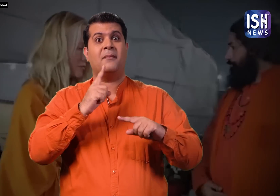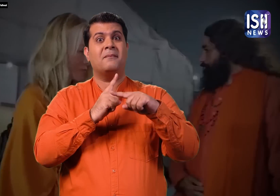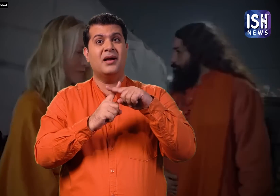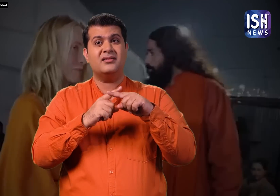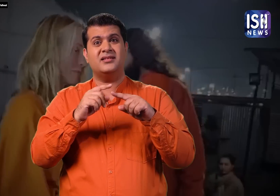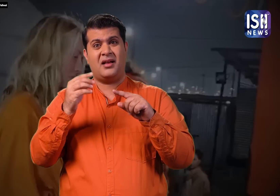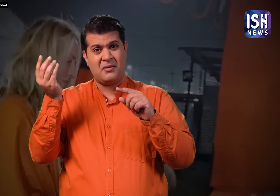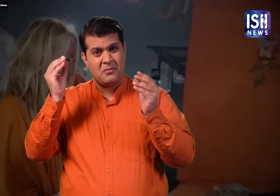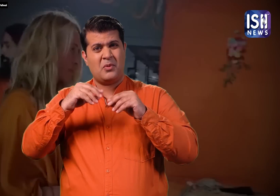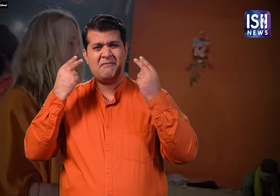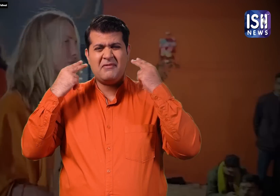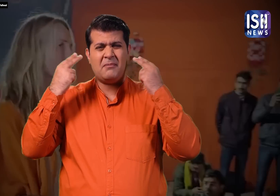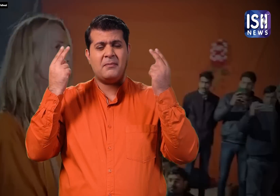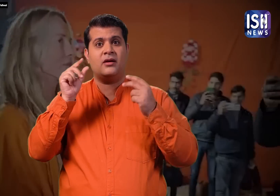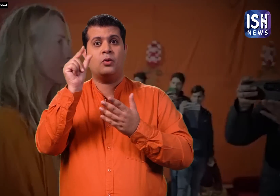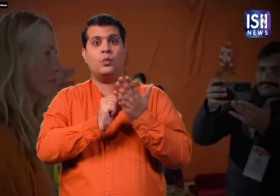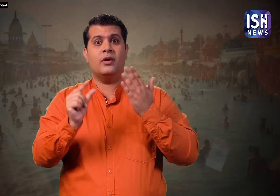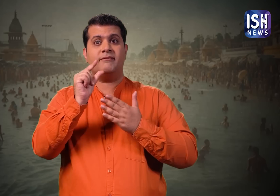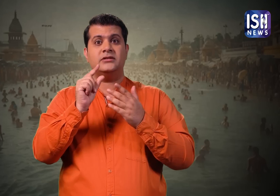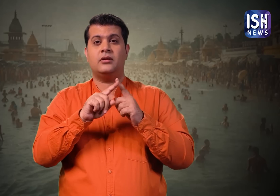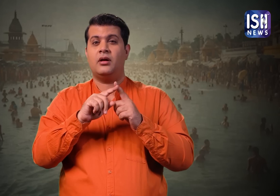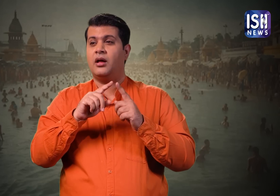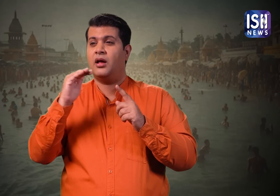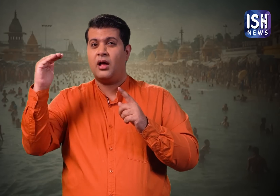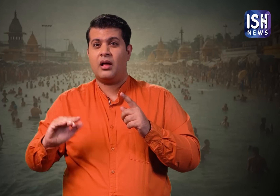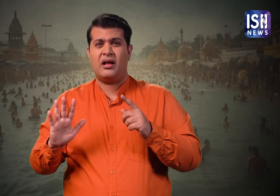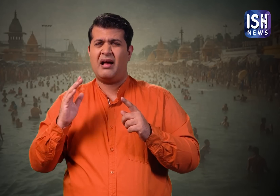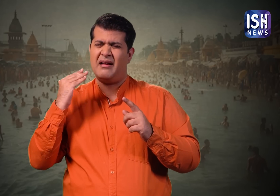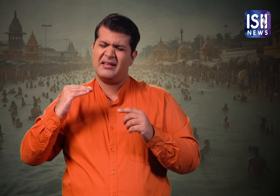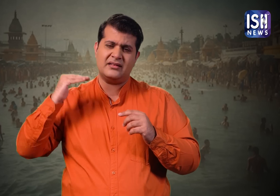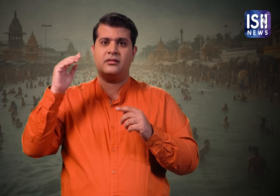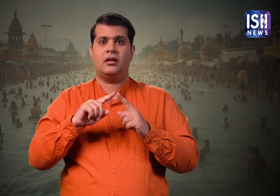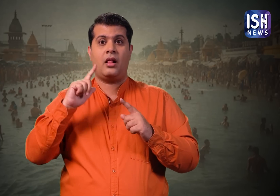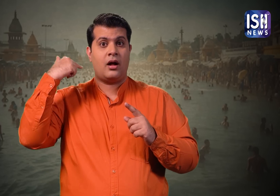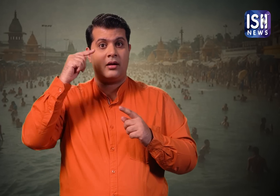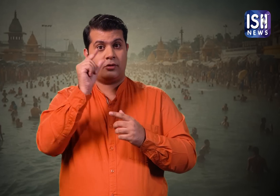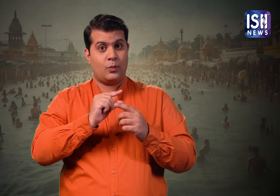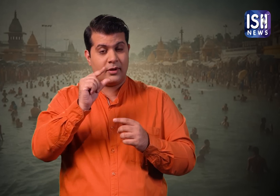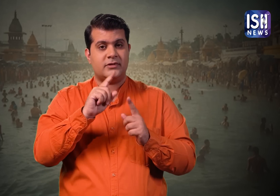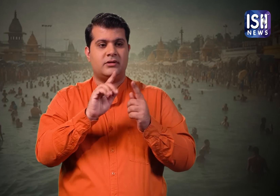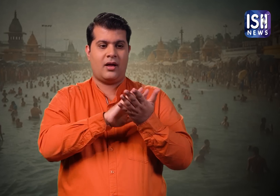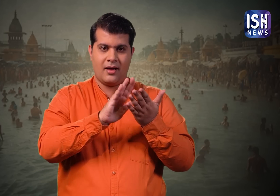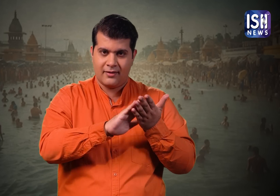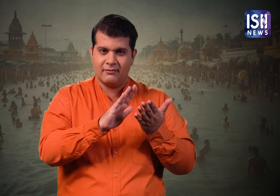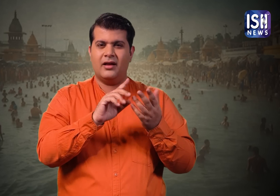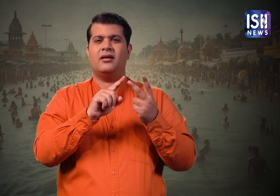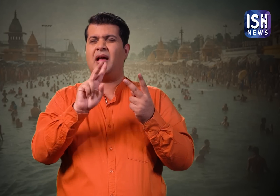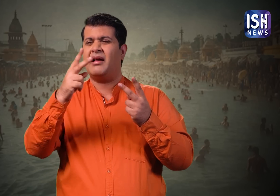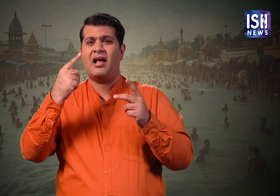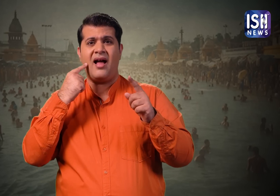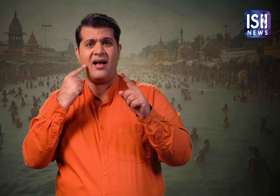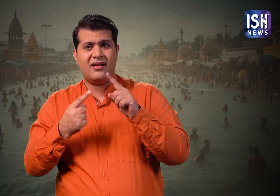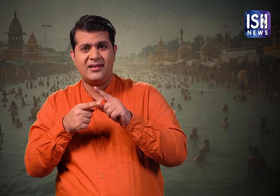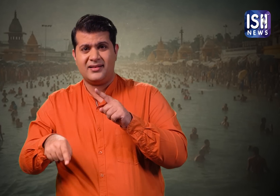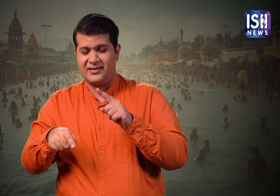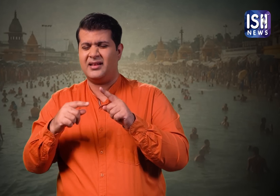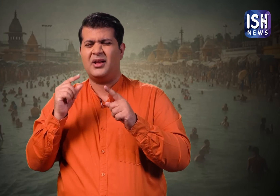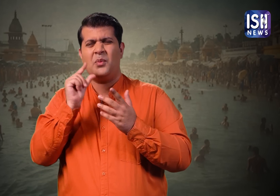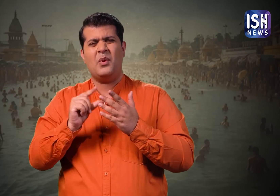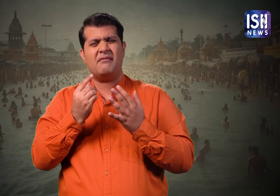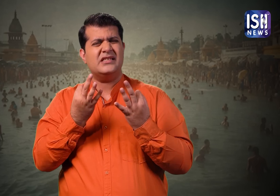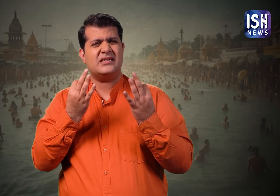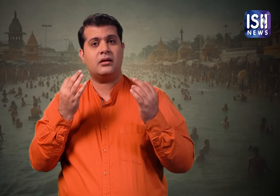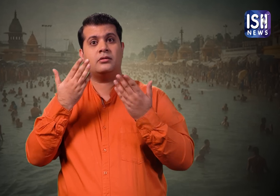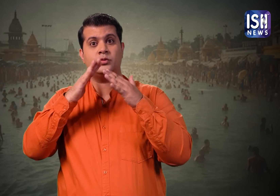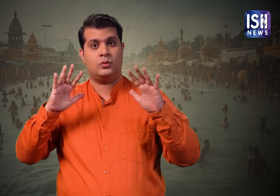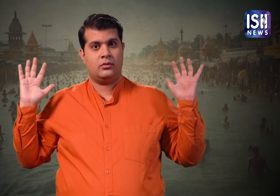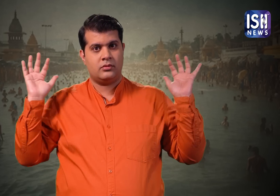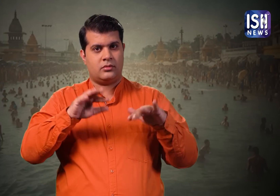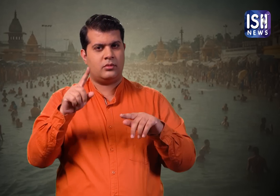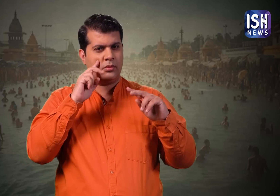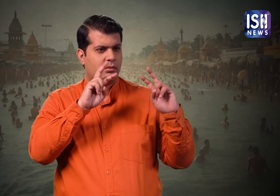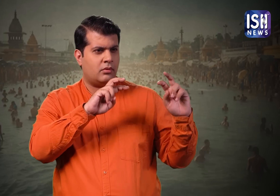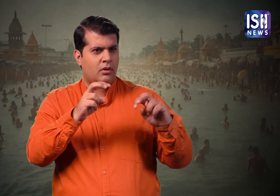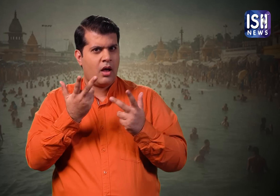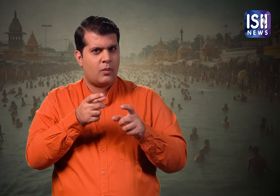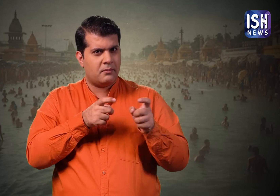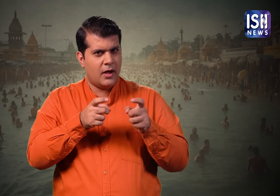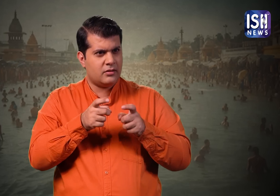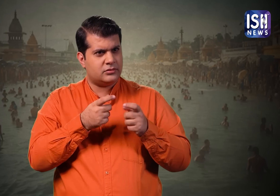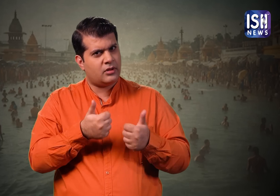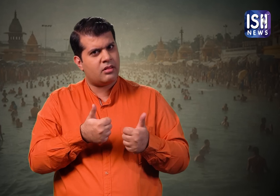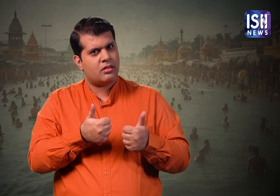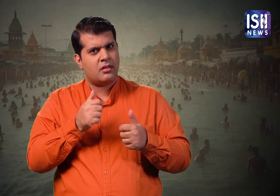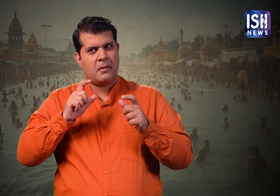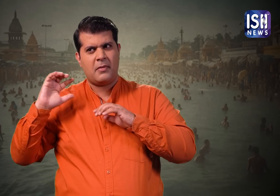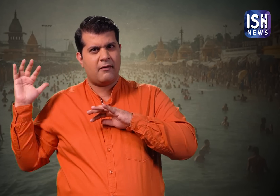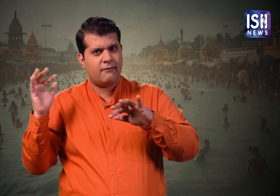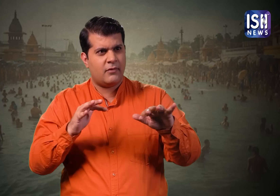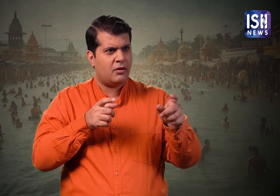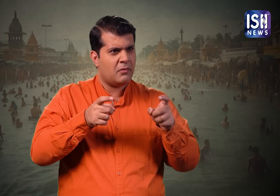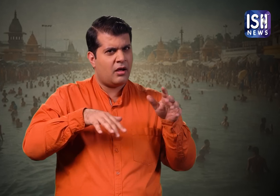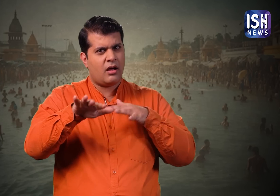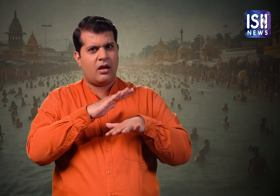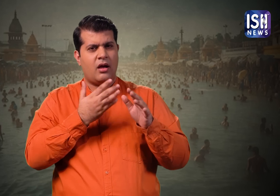Not only this, students from famous universities like London, Harvard and IIT will come to study the event.